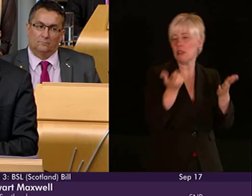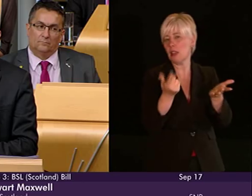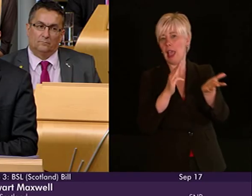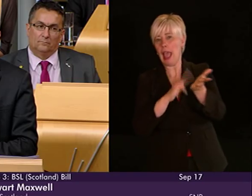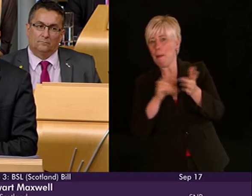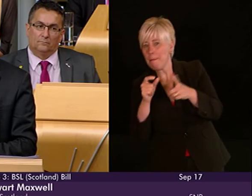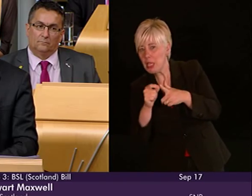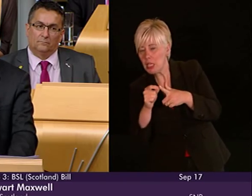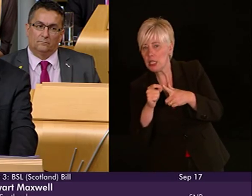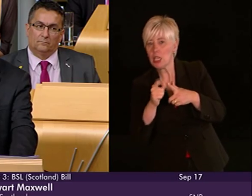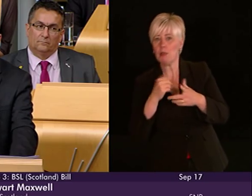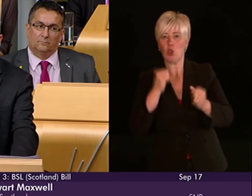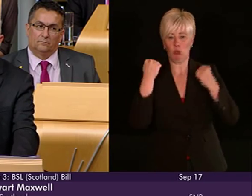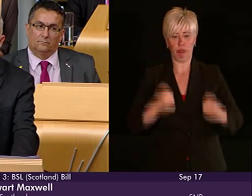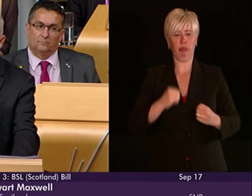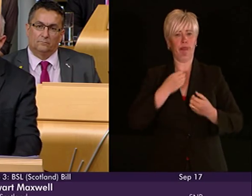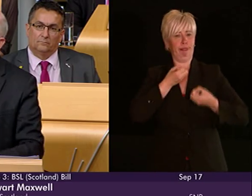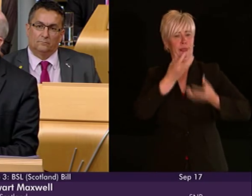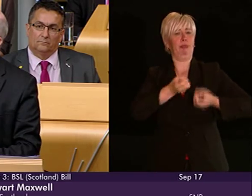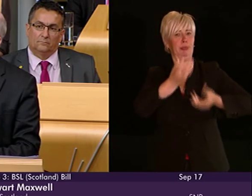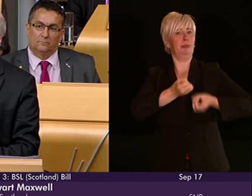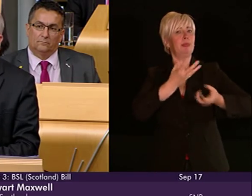and get their voices heard. I would be interested to hear some details